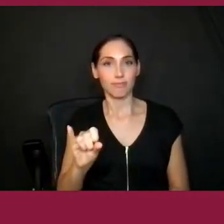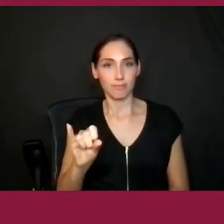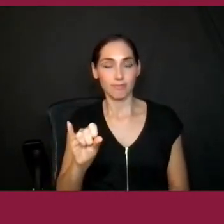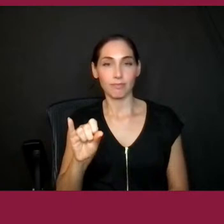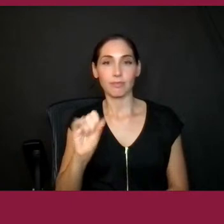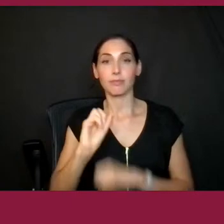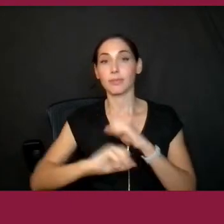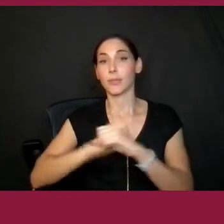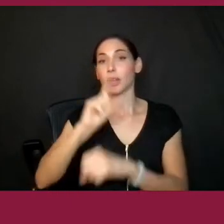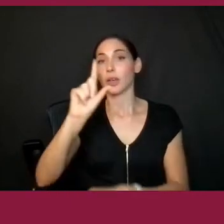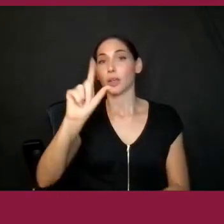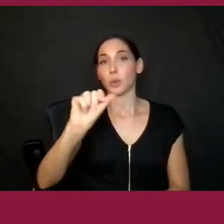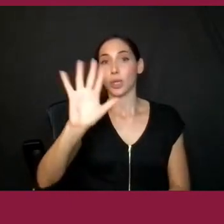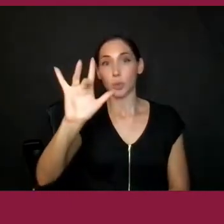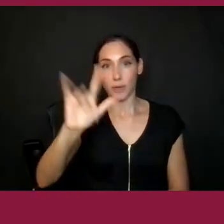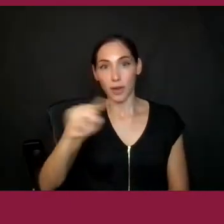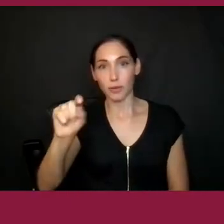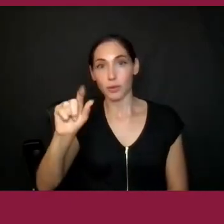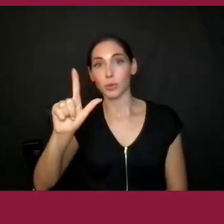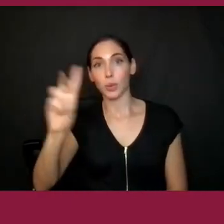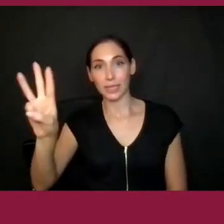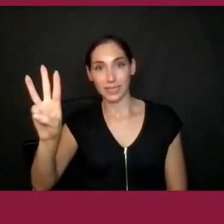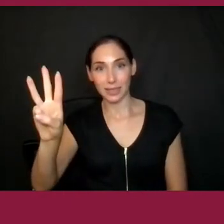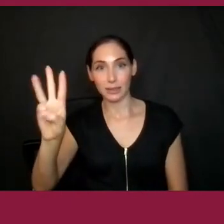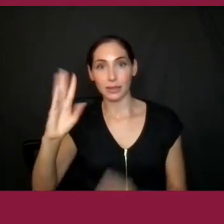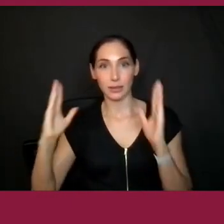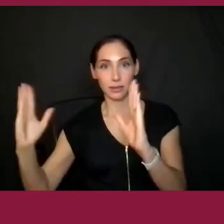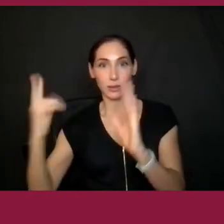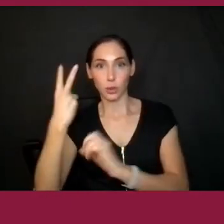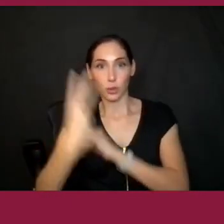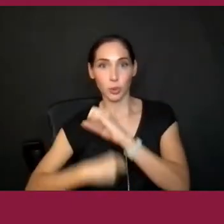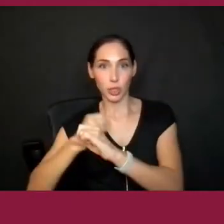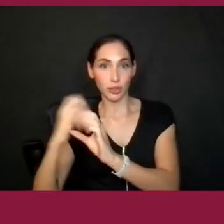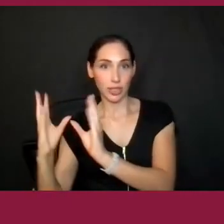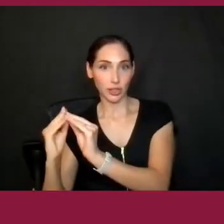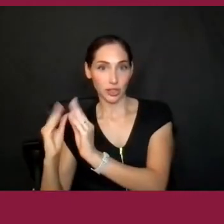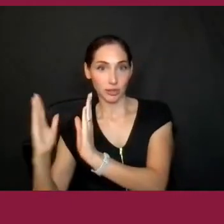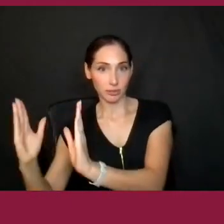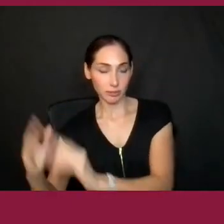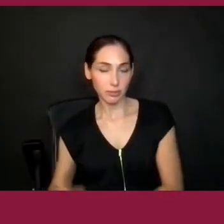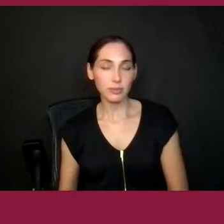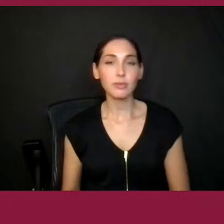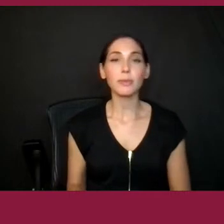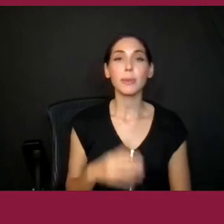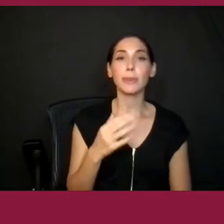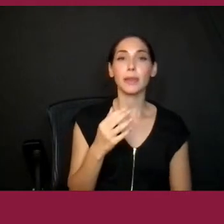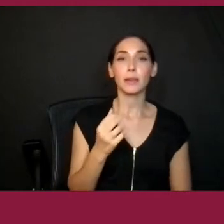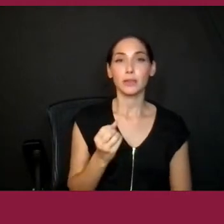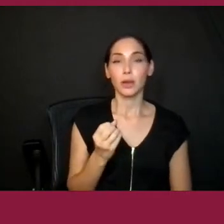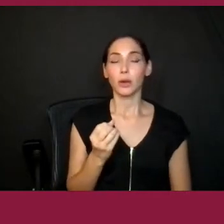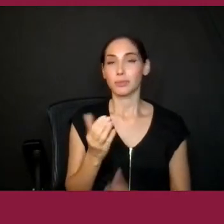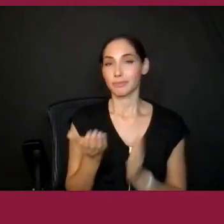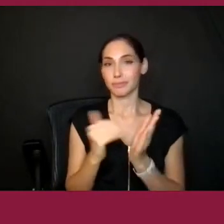the, uh, 25-26 two-year session. So just real quickly, I